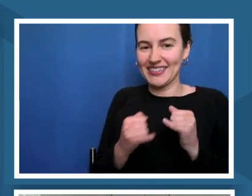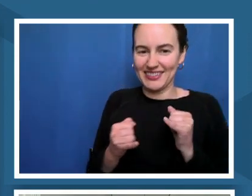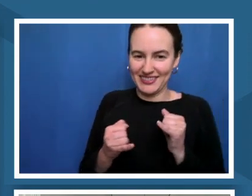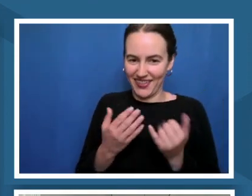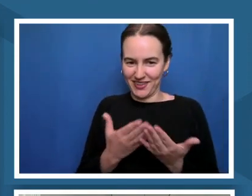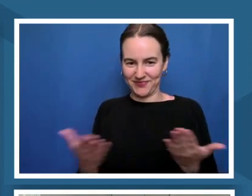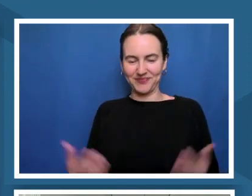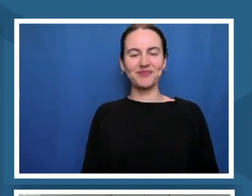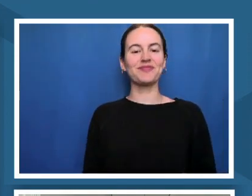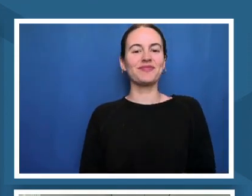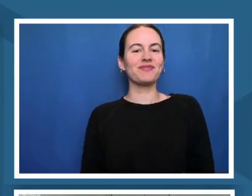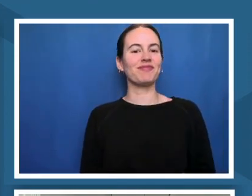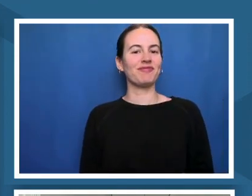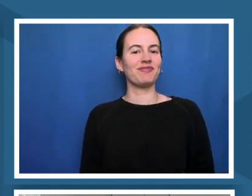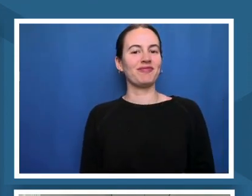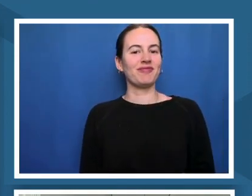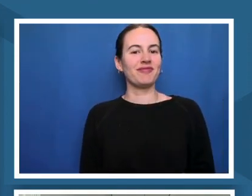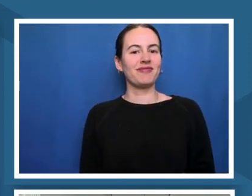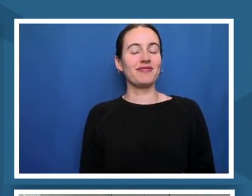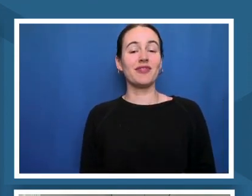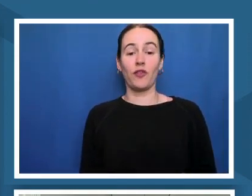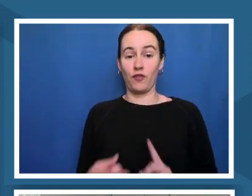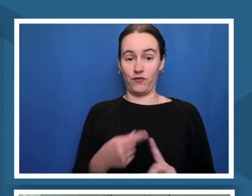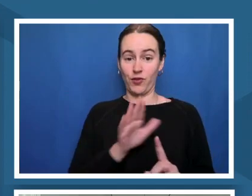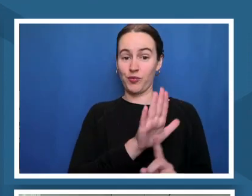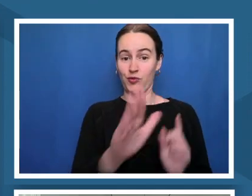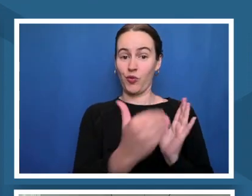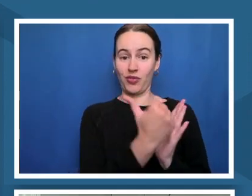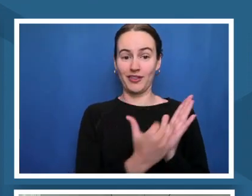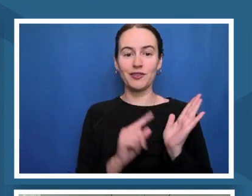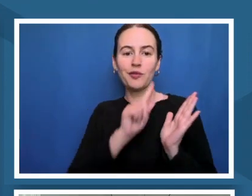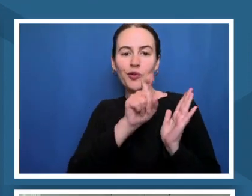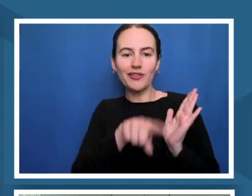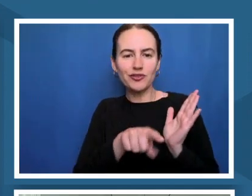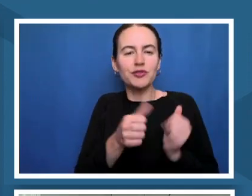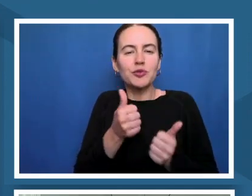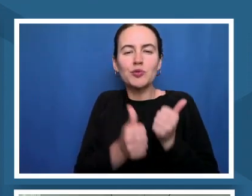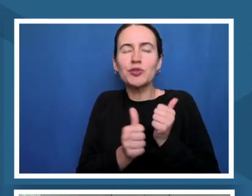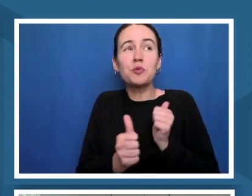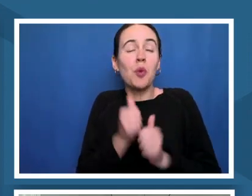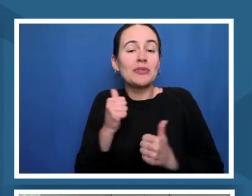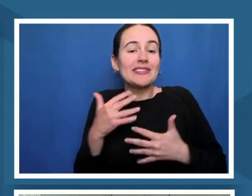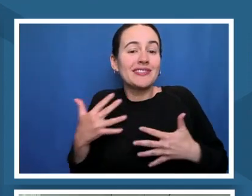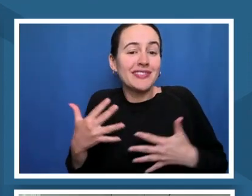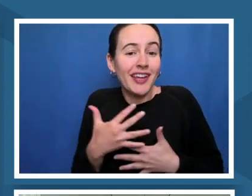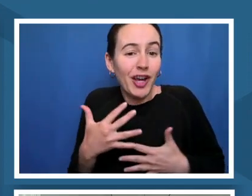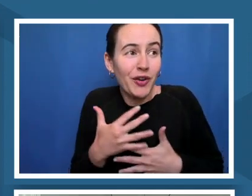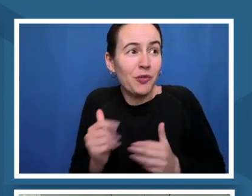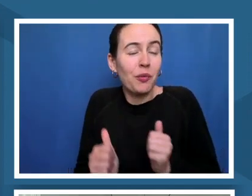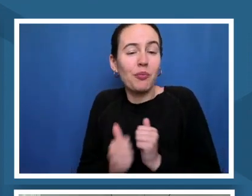which would be the scariest or most vulnerable question to answer